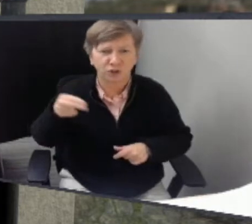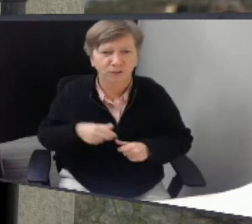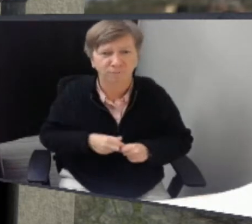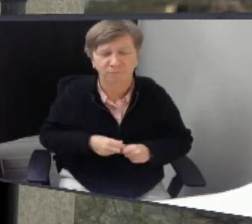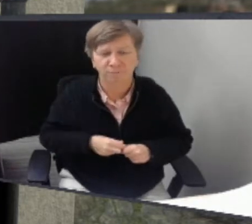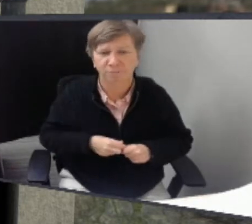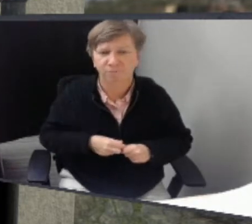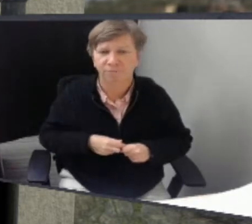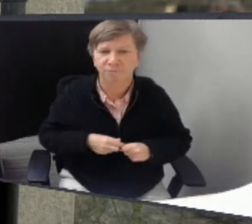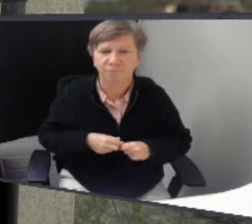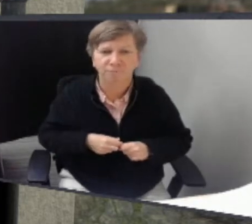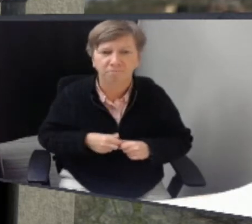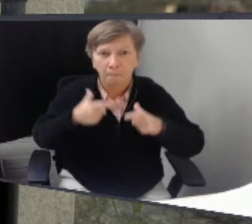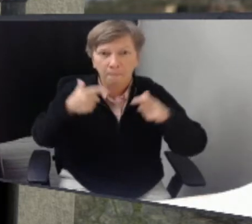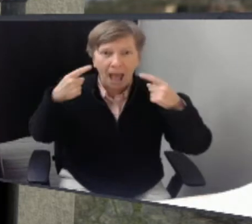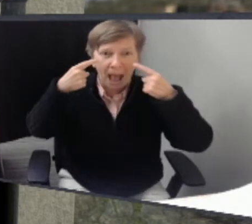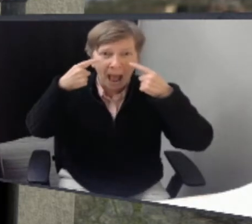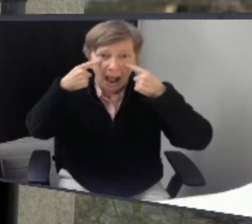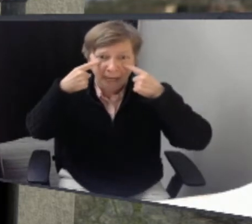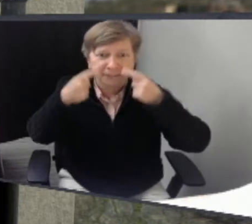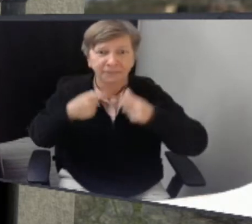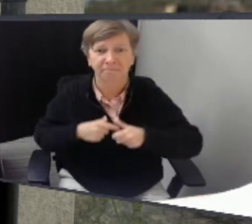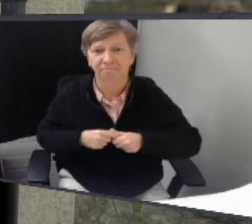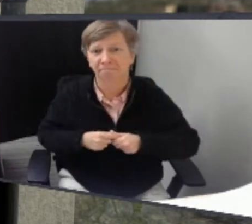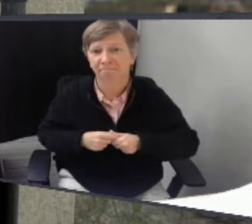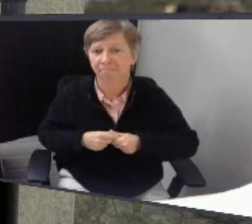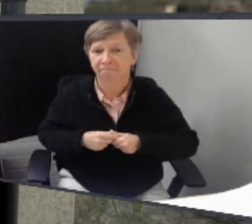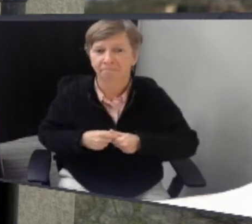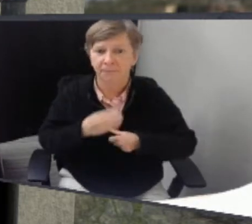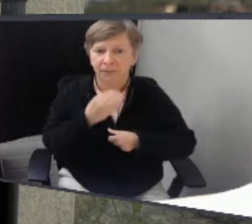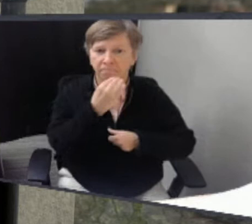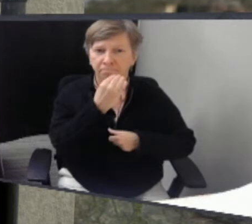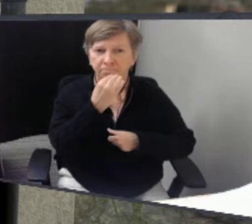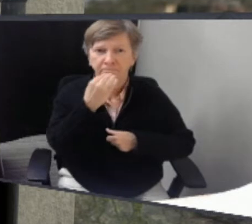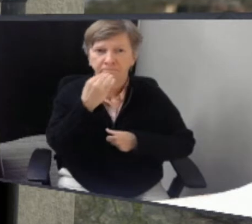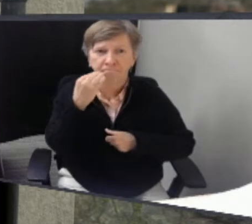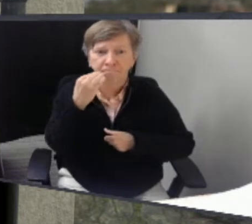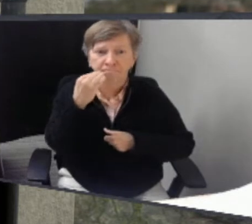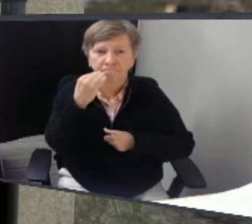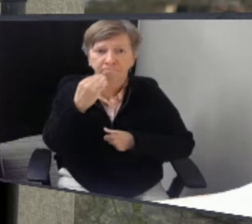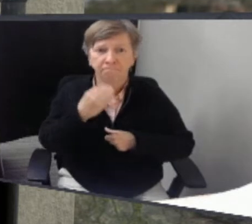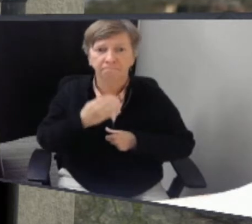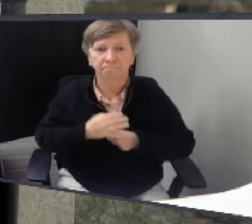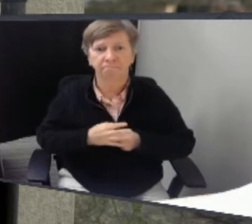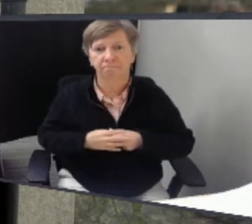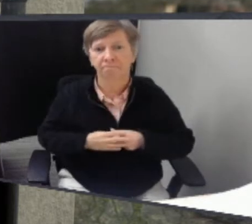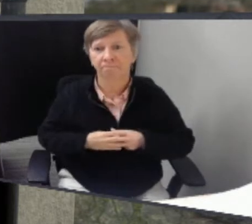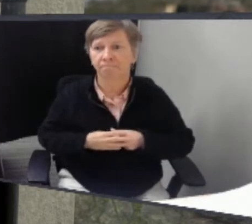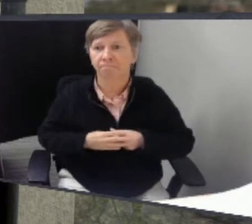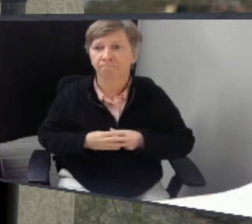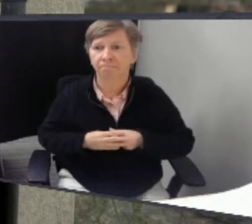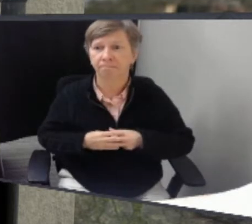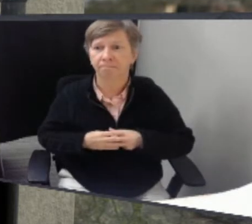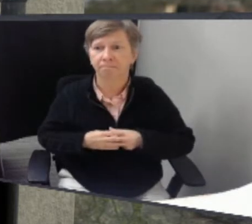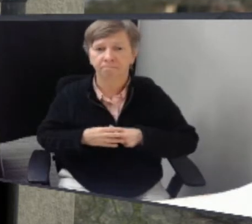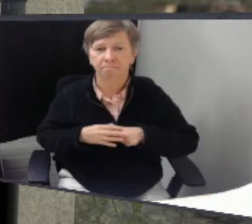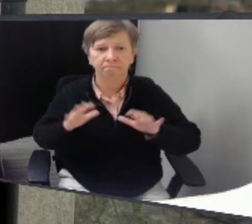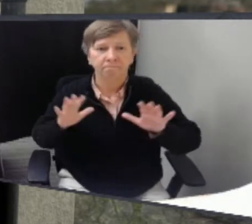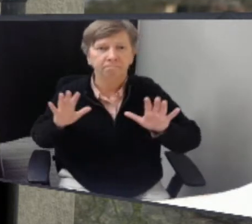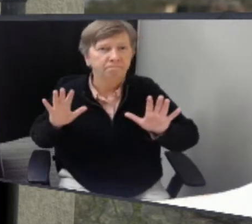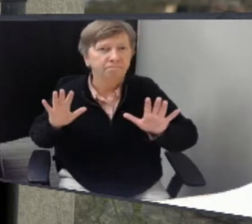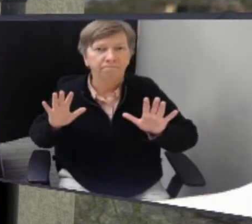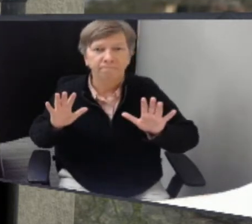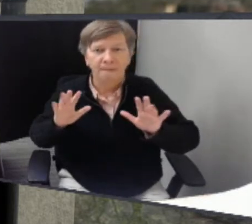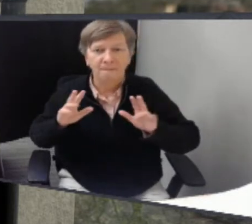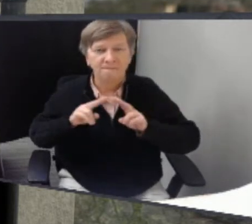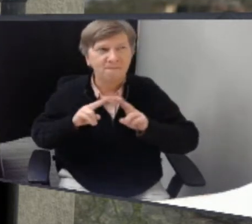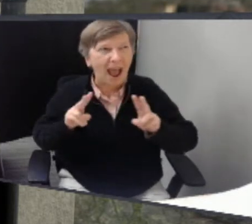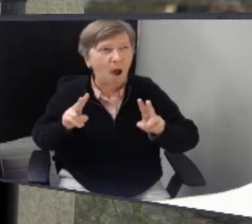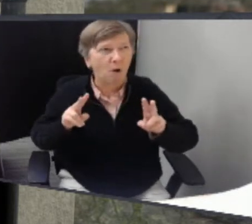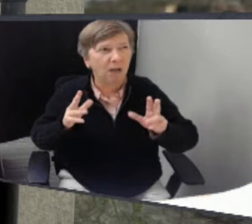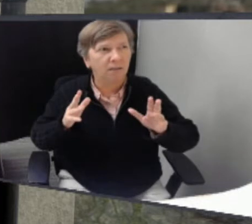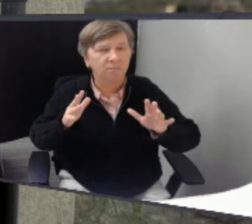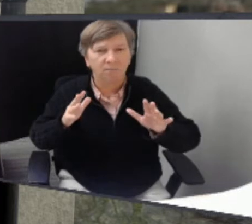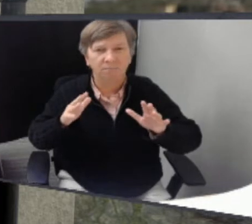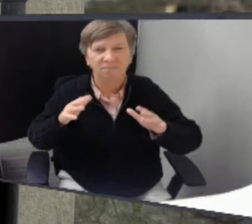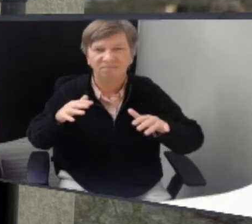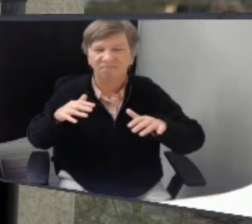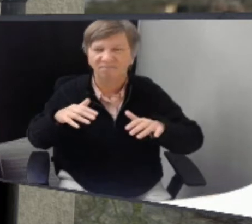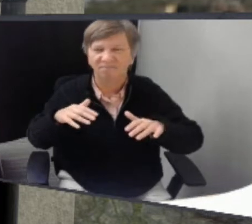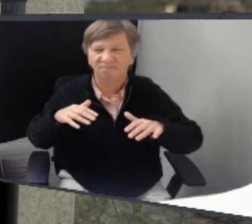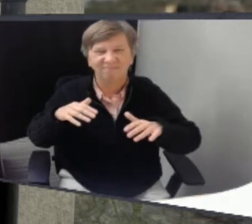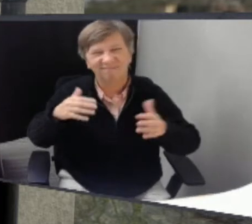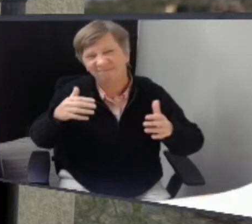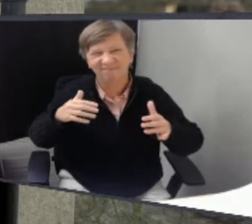You can see this picture looks a bit cartoonish. The eyes? A mouth? How it's kind of in a straight line.